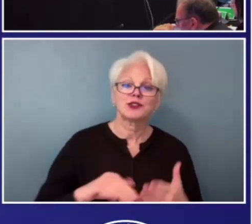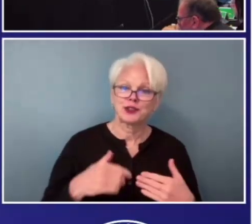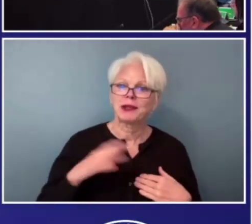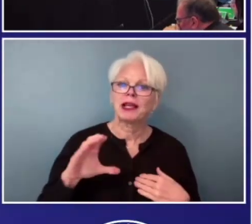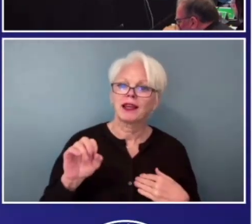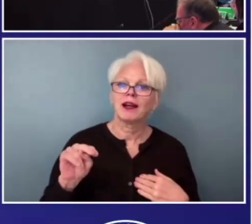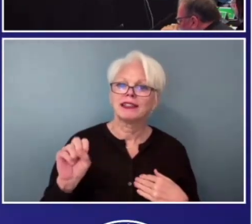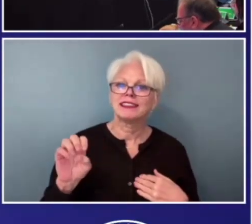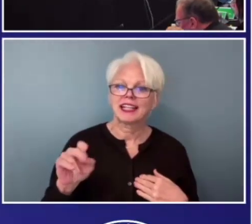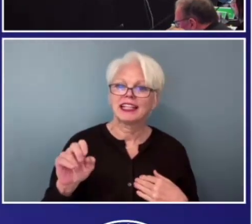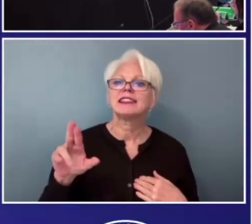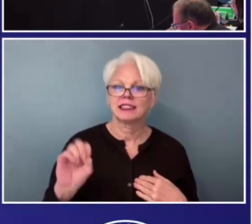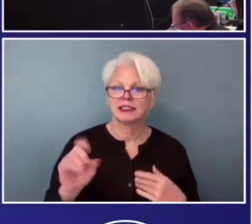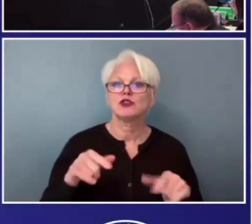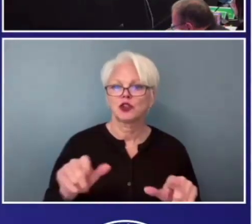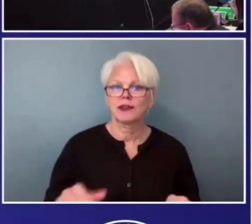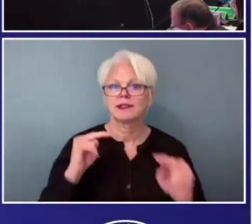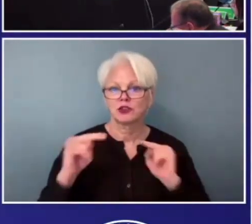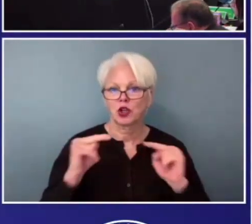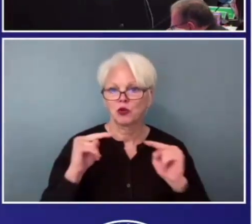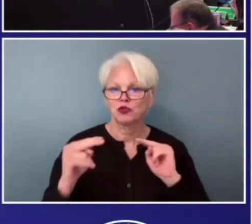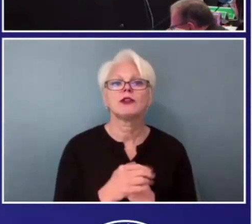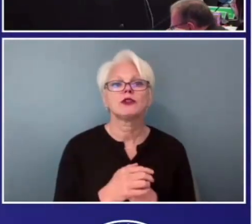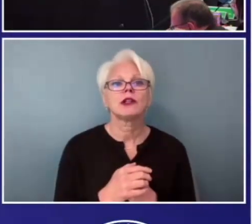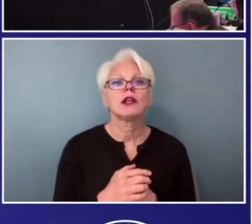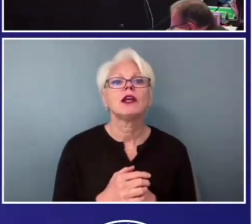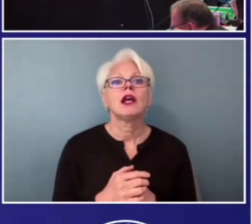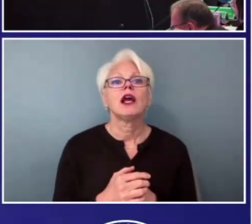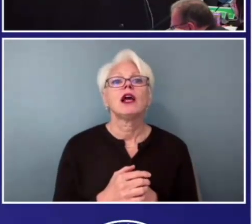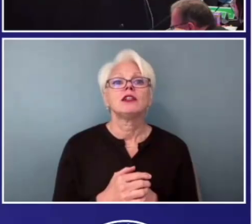As Tamy had mentioned, the Department came into these negotiations